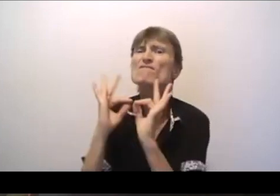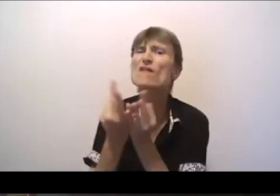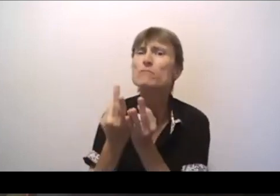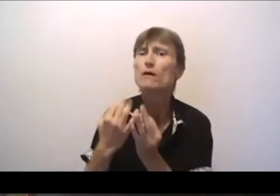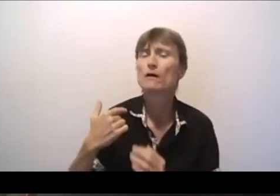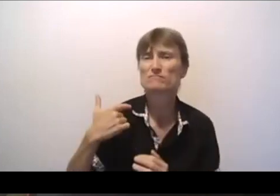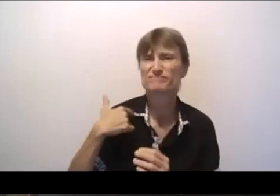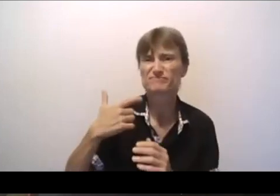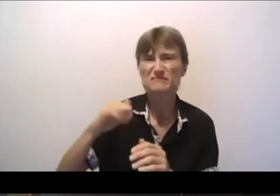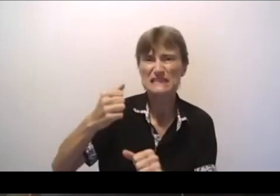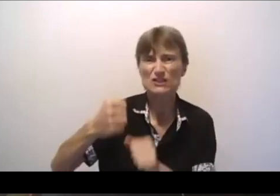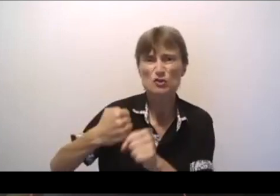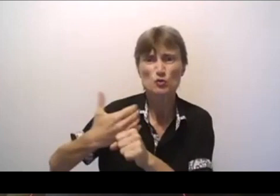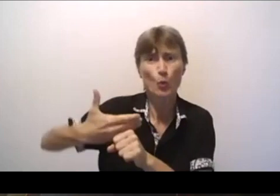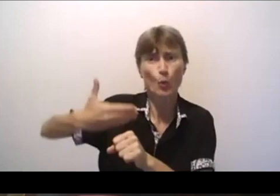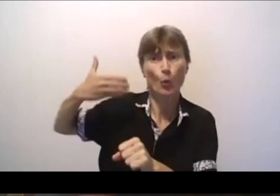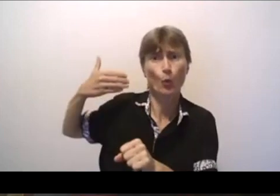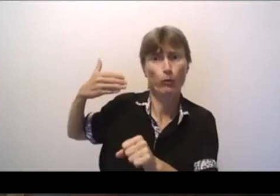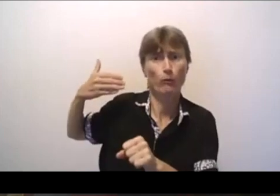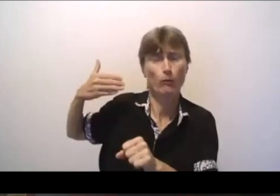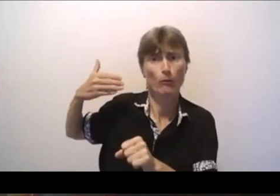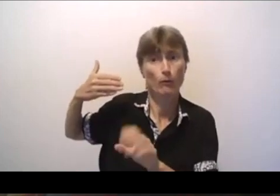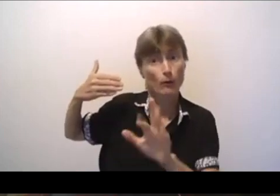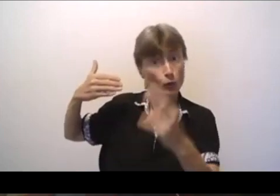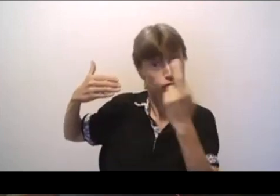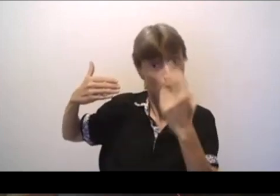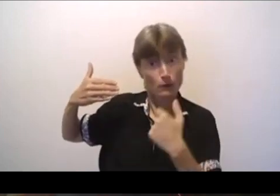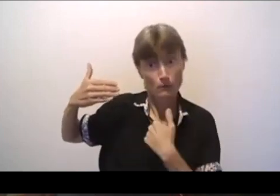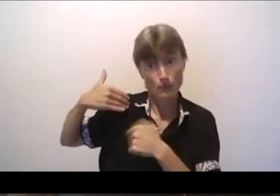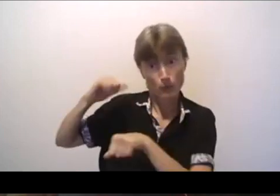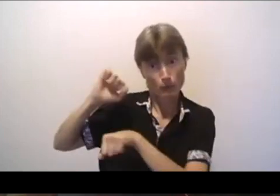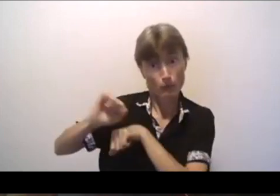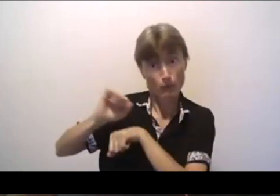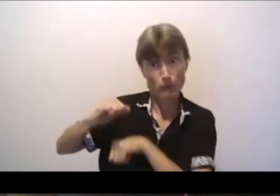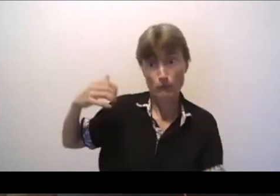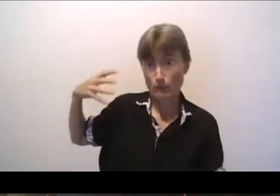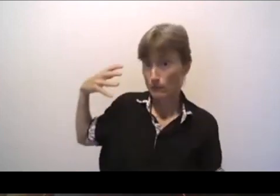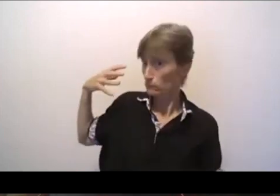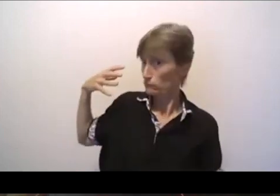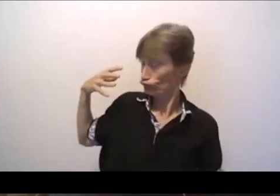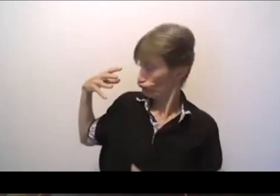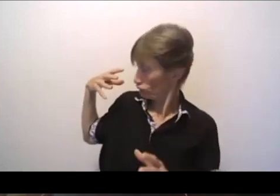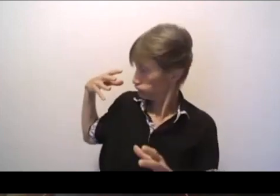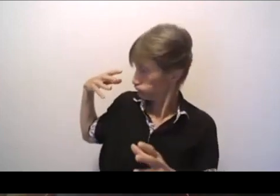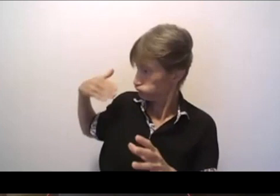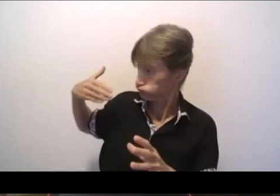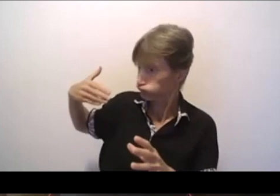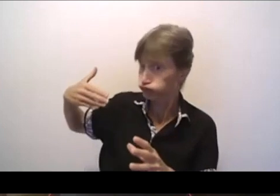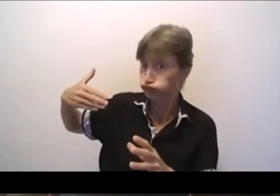years because as an artist i am working all the time trying to make projects all the time but often don't have the time and space